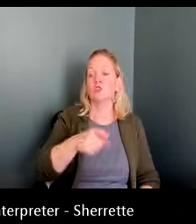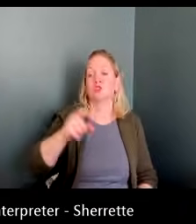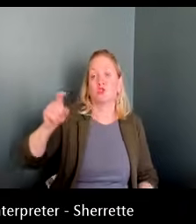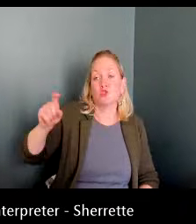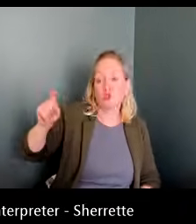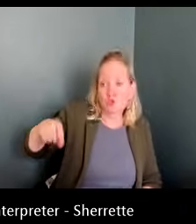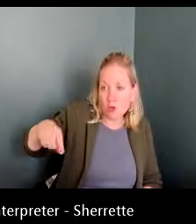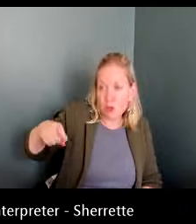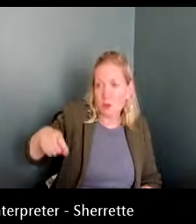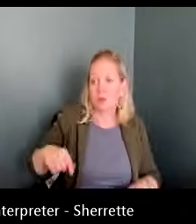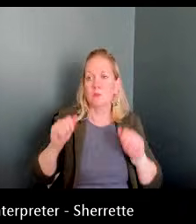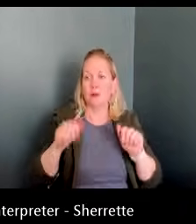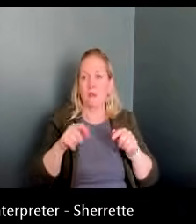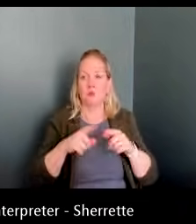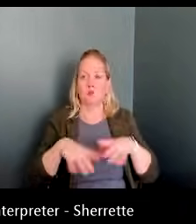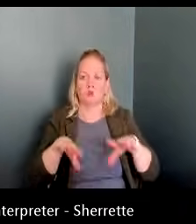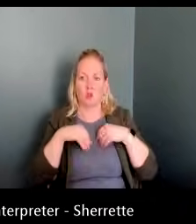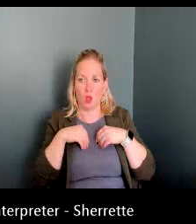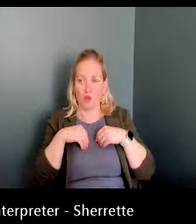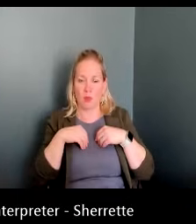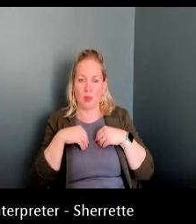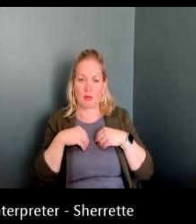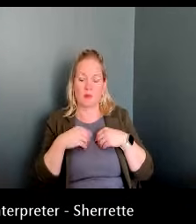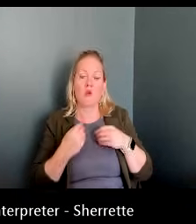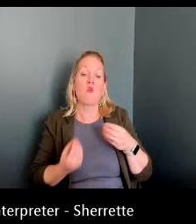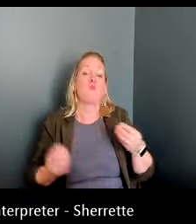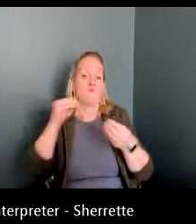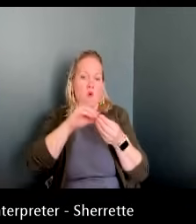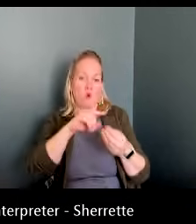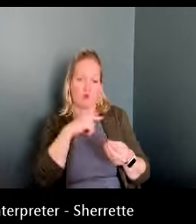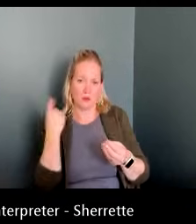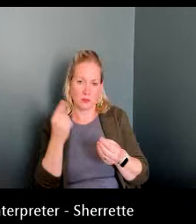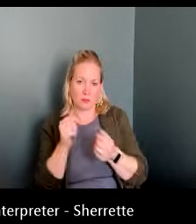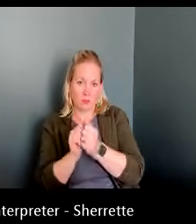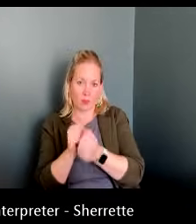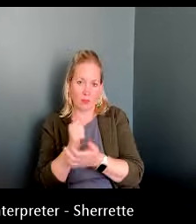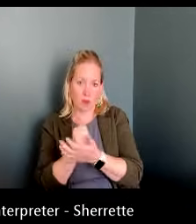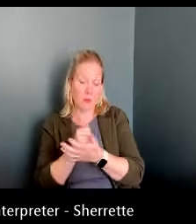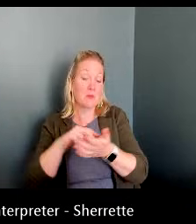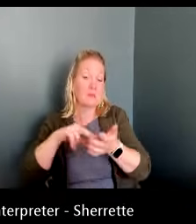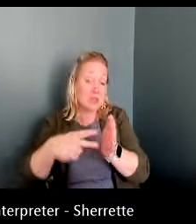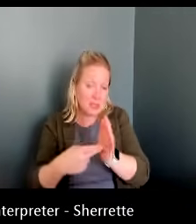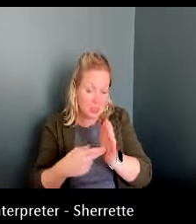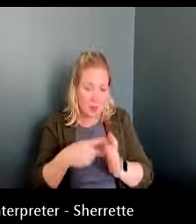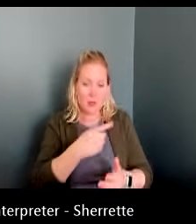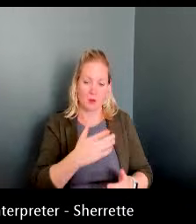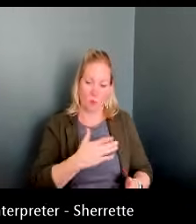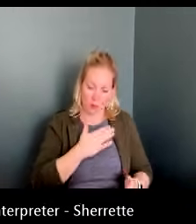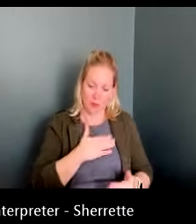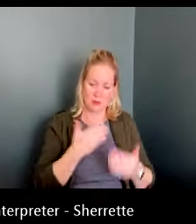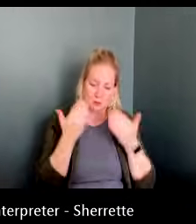of risks from their therapy, i.e. be willing to go on -- undergo chemotherapy. Be willing to